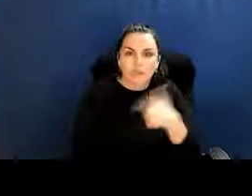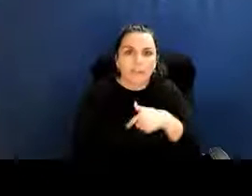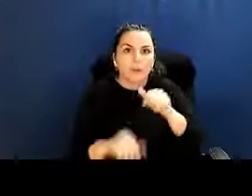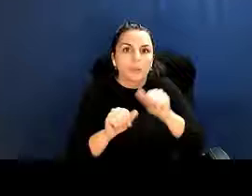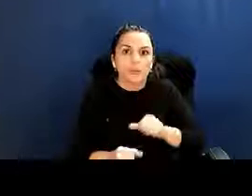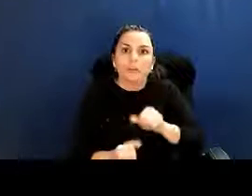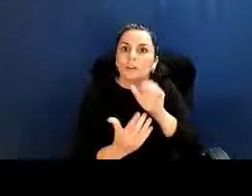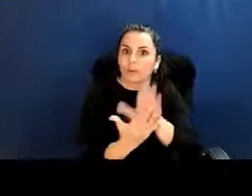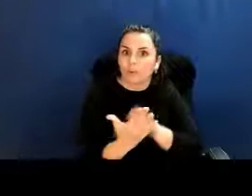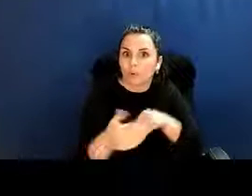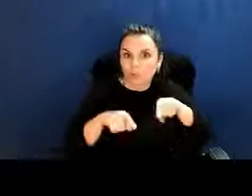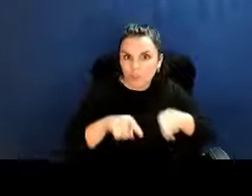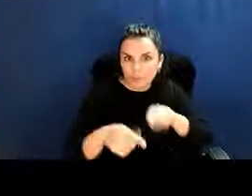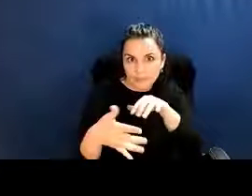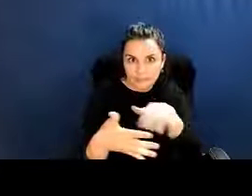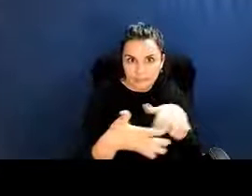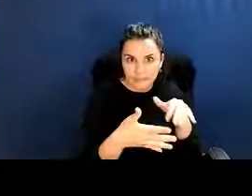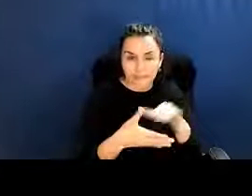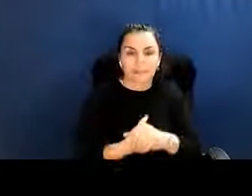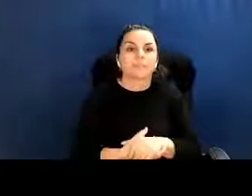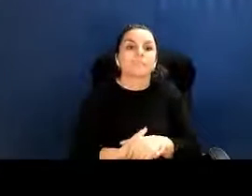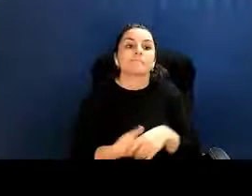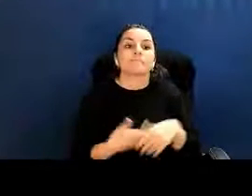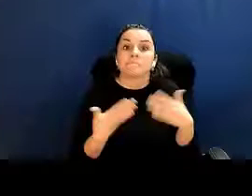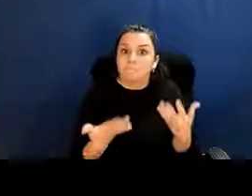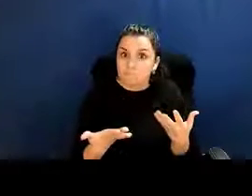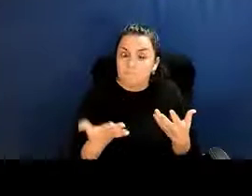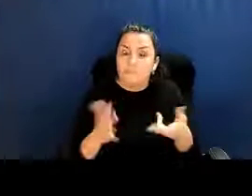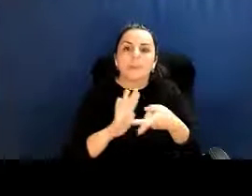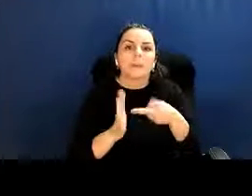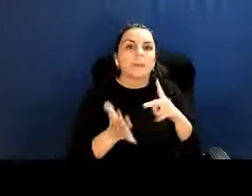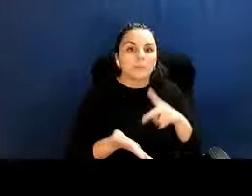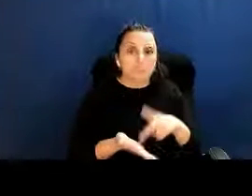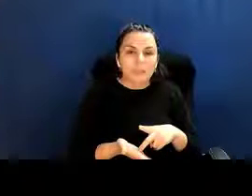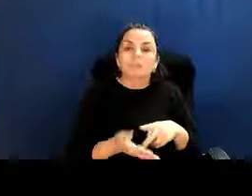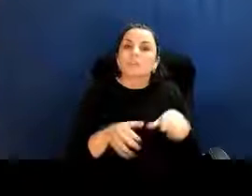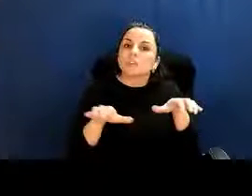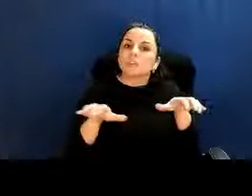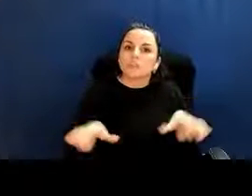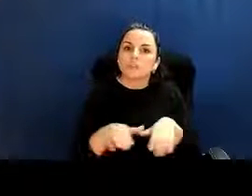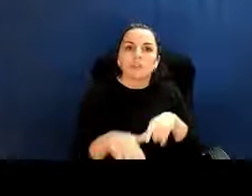So in essence, this criterion amounts to conducting a risk-benefit analysis.